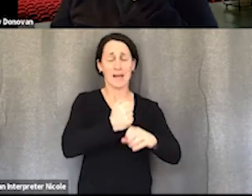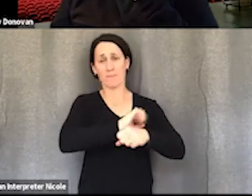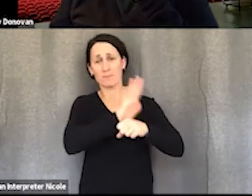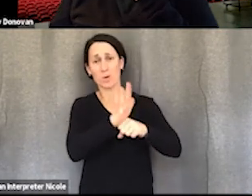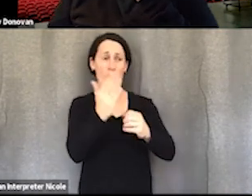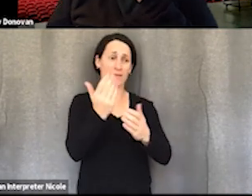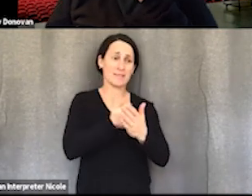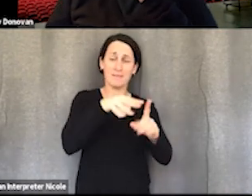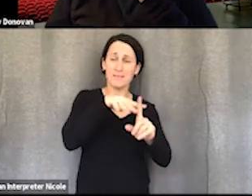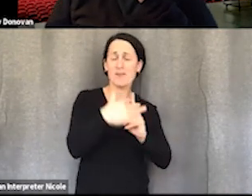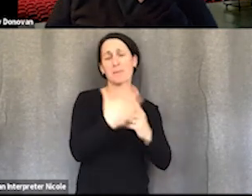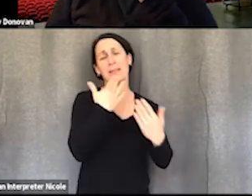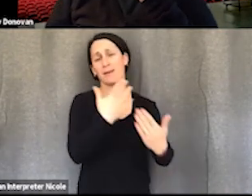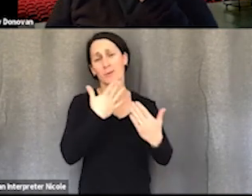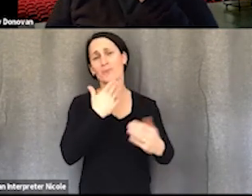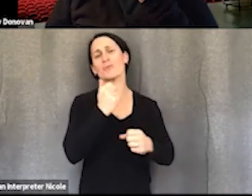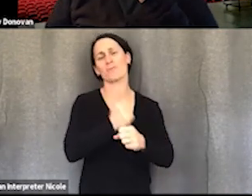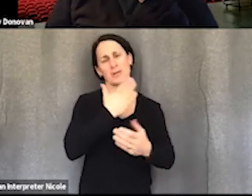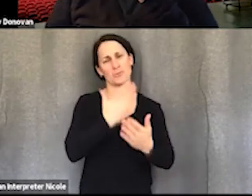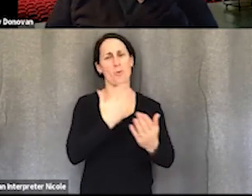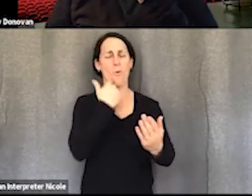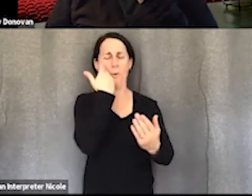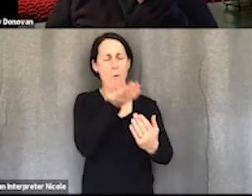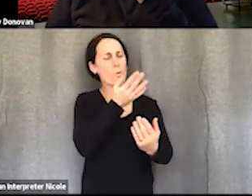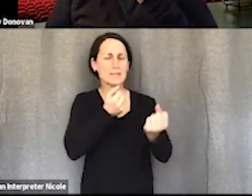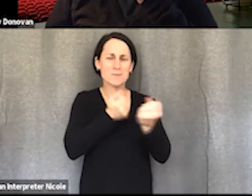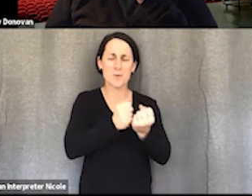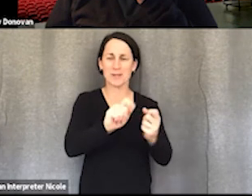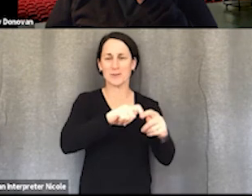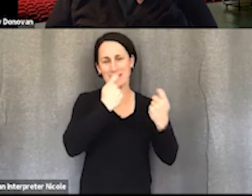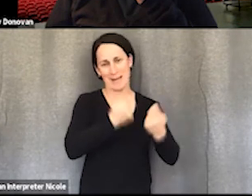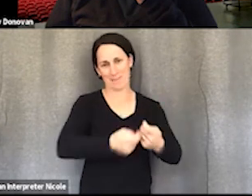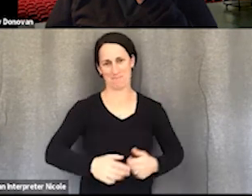With see that in terms of exposure sites around the country.